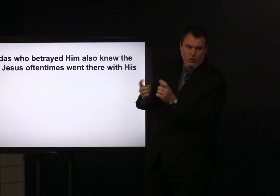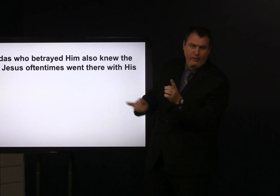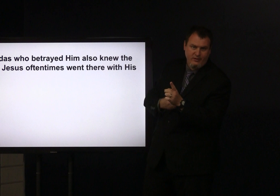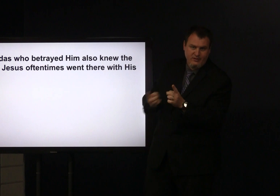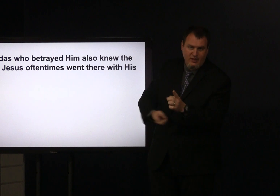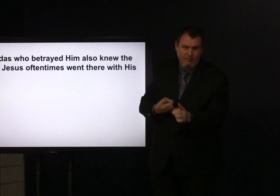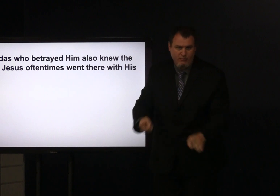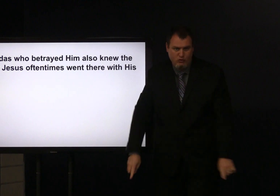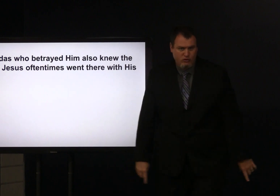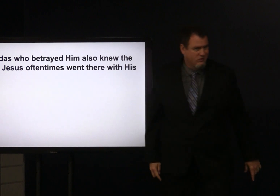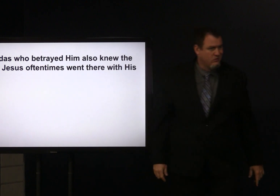with his disciples